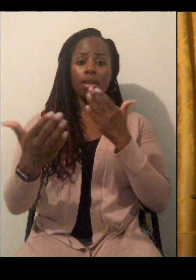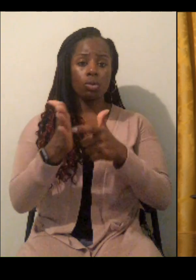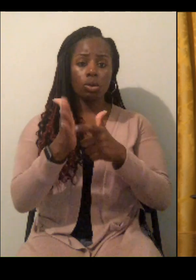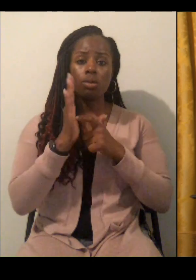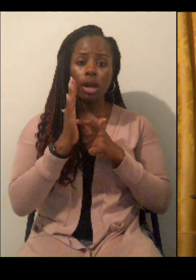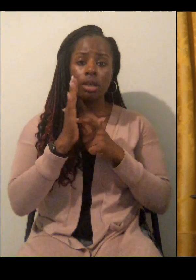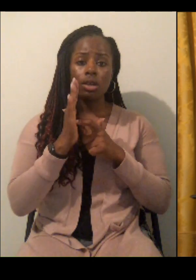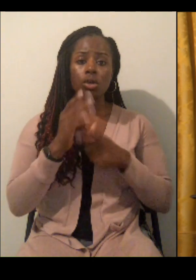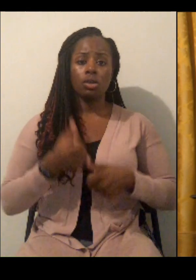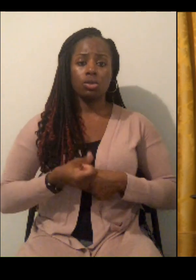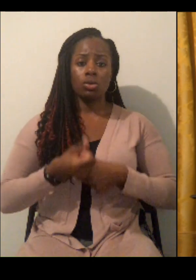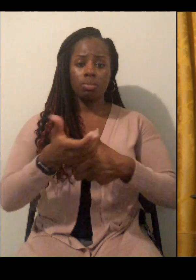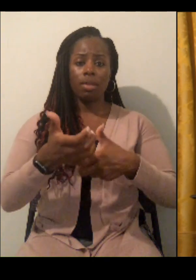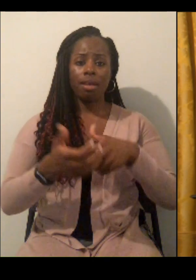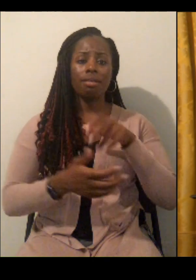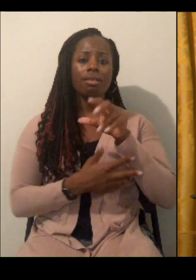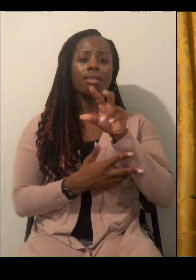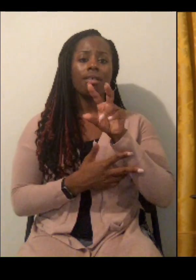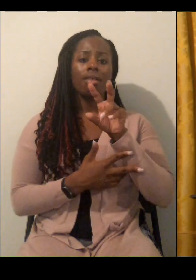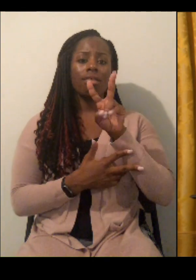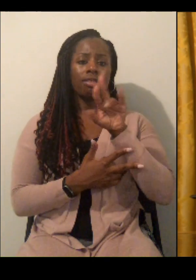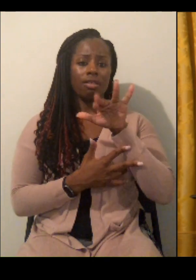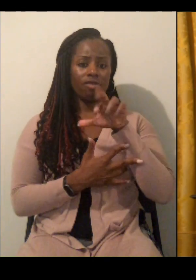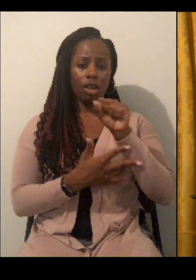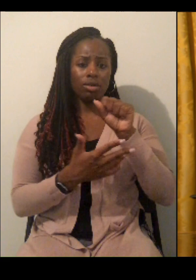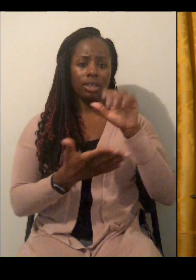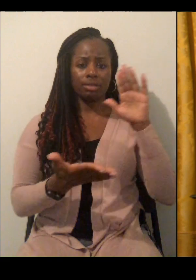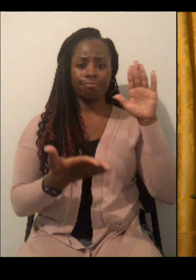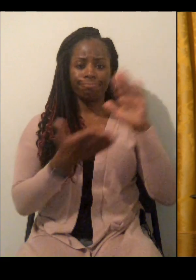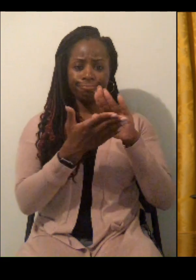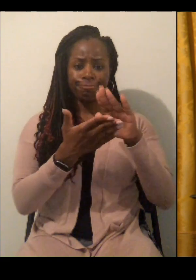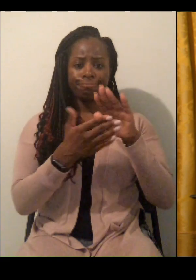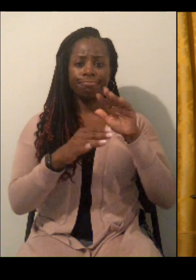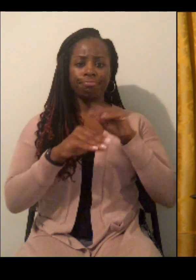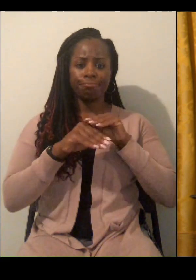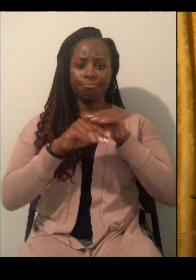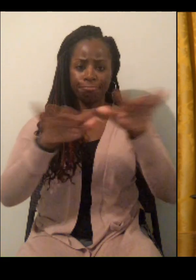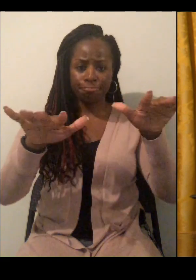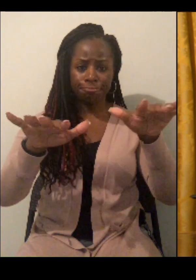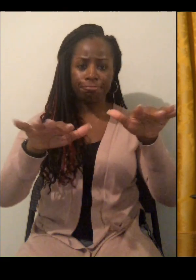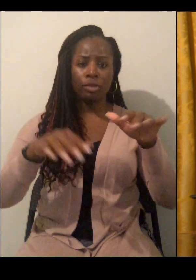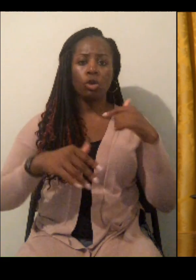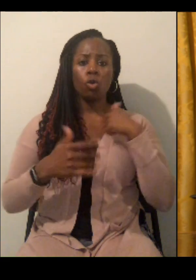to our citizens and we will ultimately and expeditiously defeat this virus from